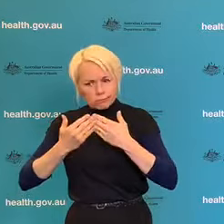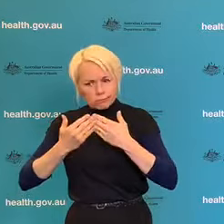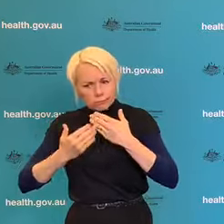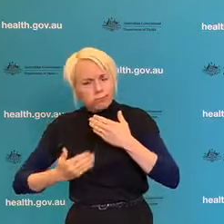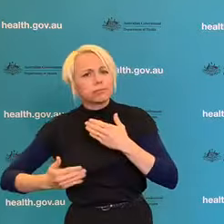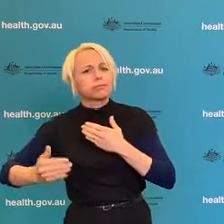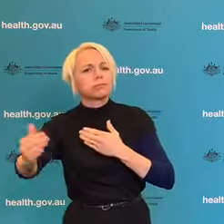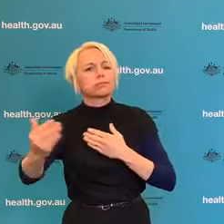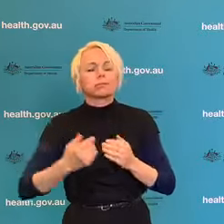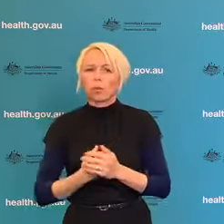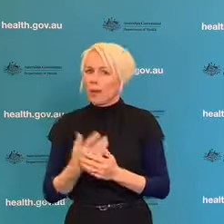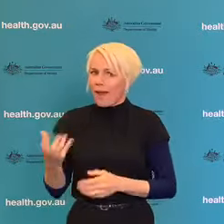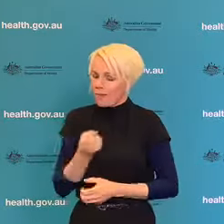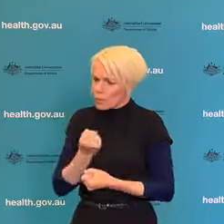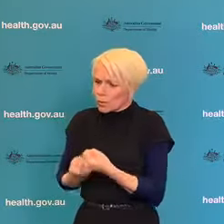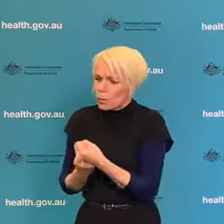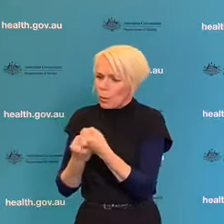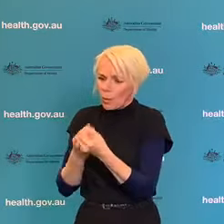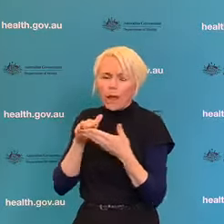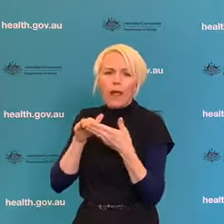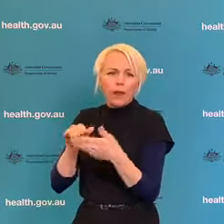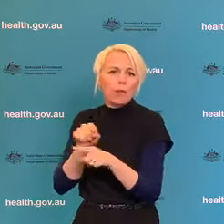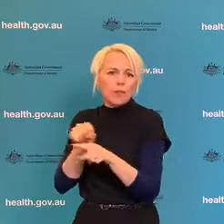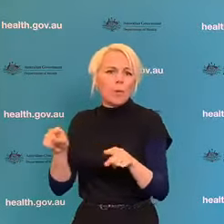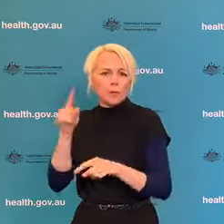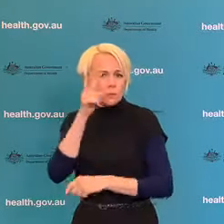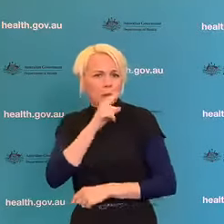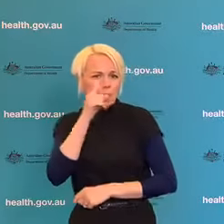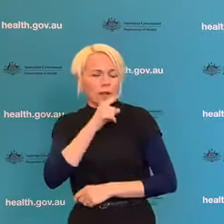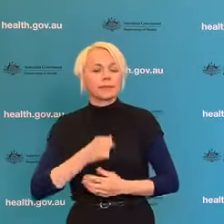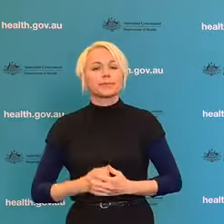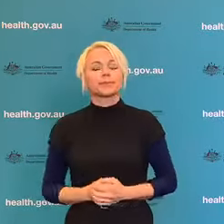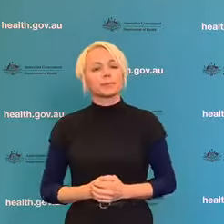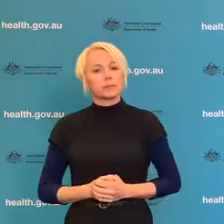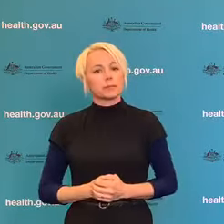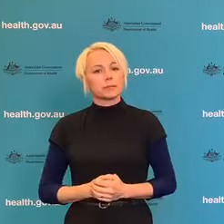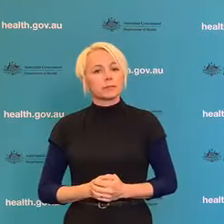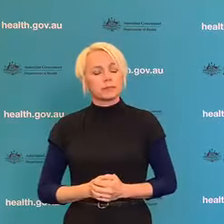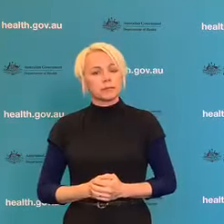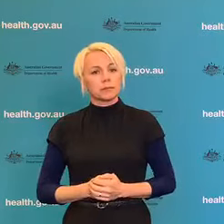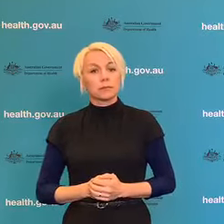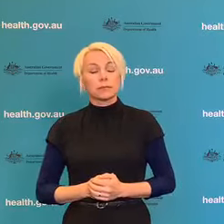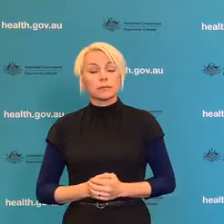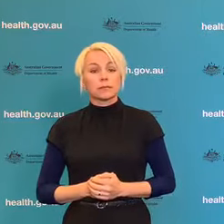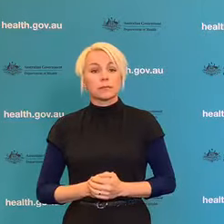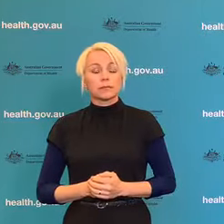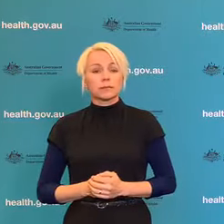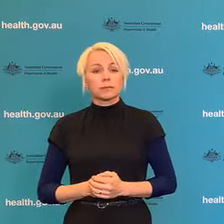more importantly, Sarah, we know that the work in itself, having to work